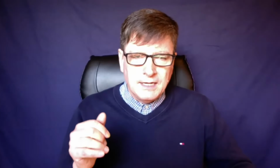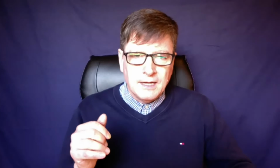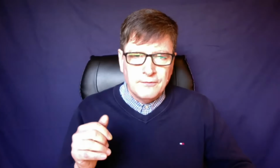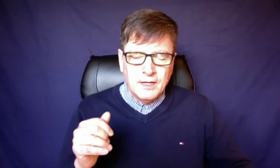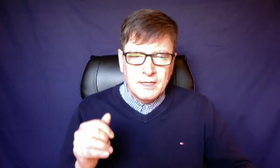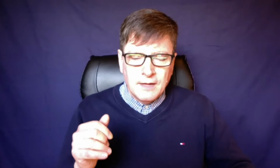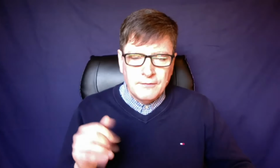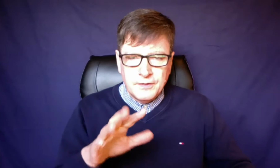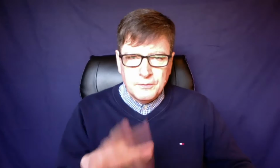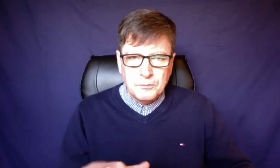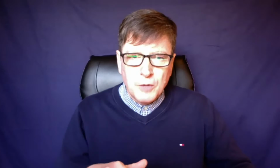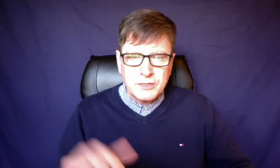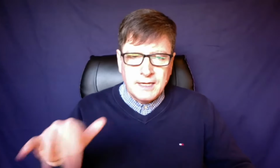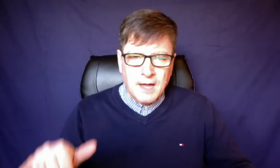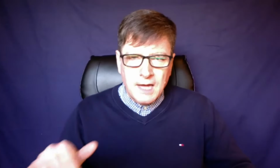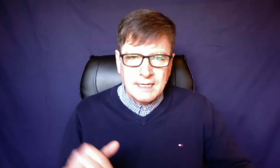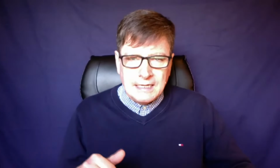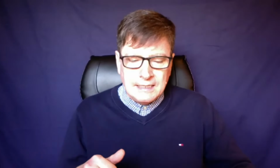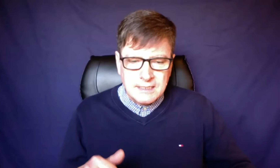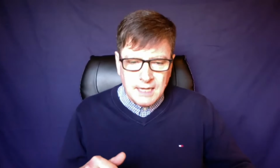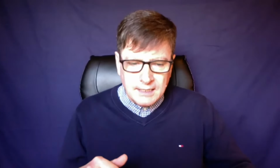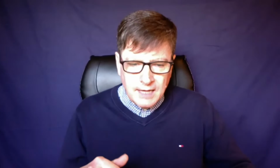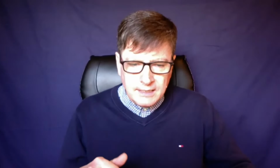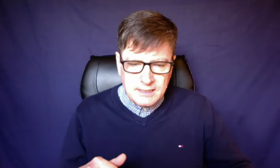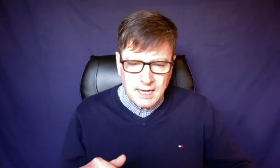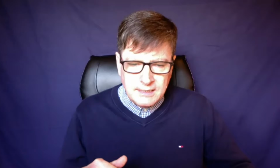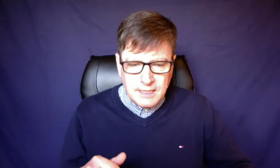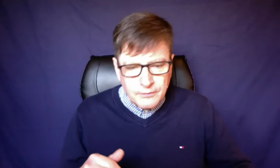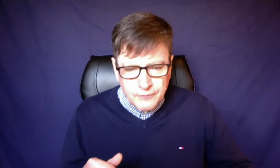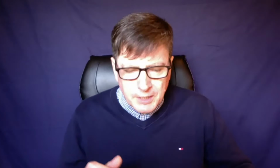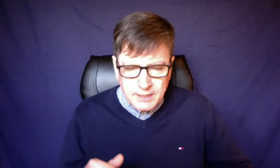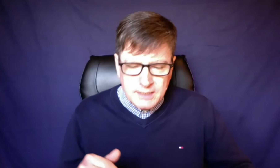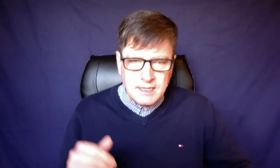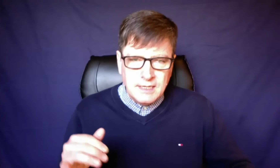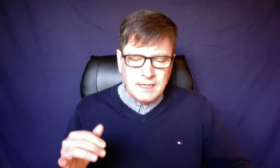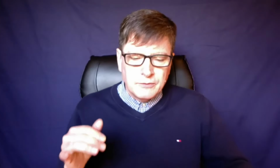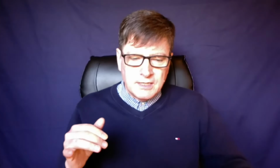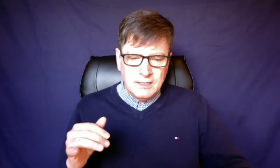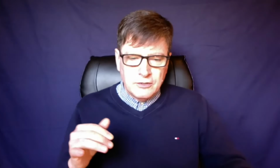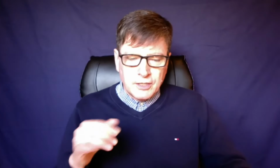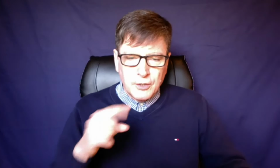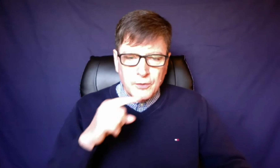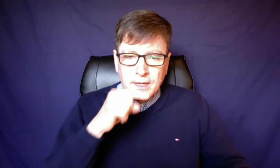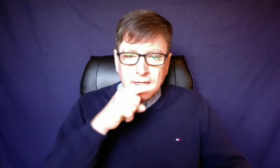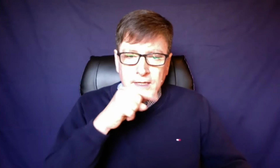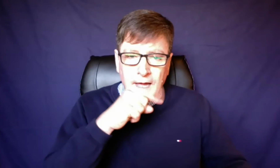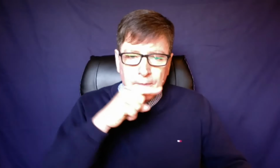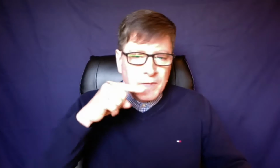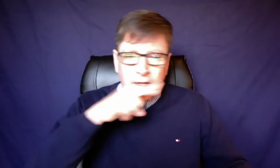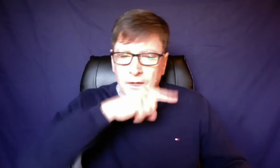Signs that are very iconic and I'm going to show you a list in a minute of the most iconic and least